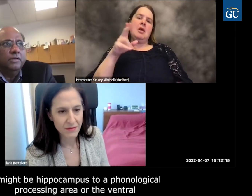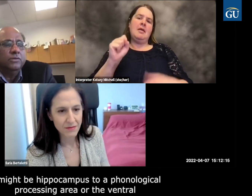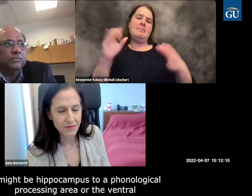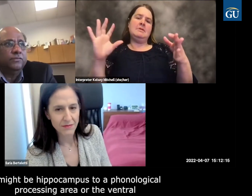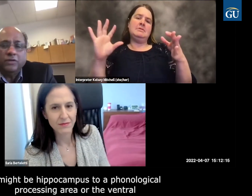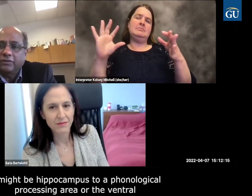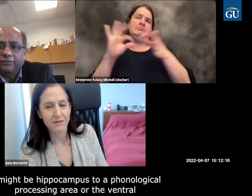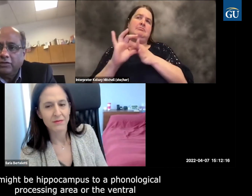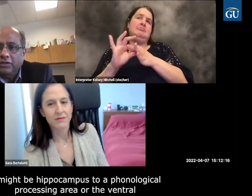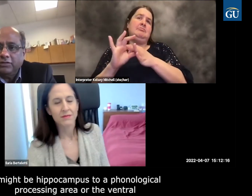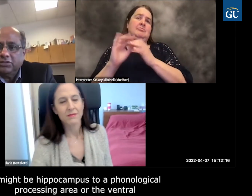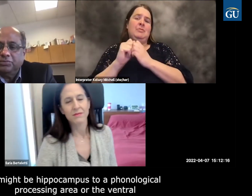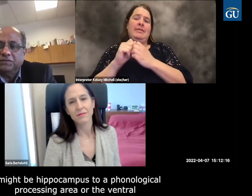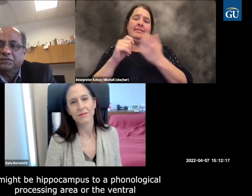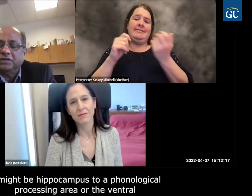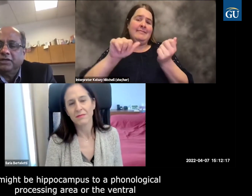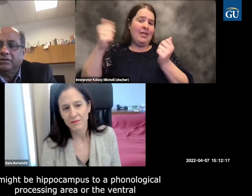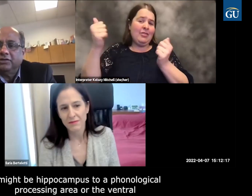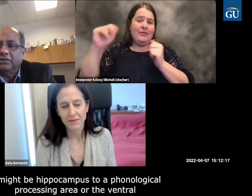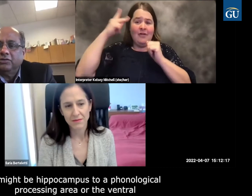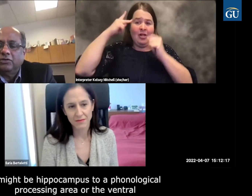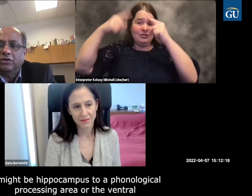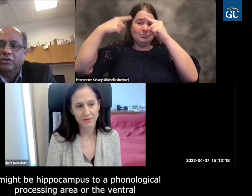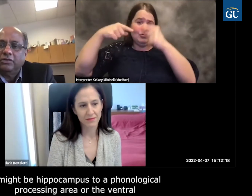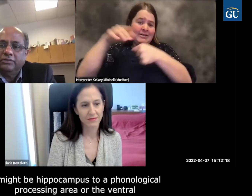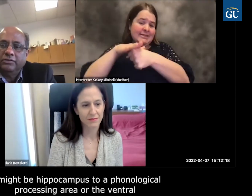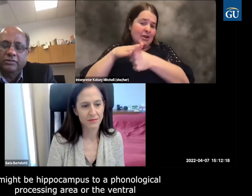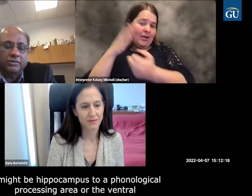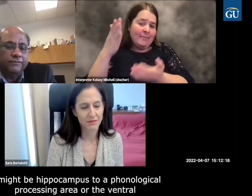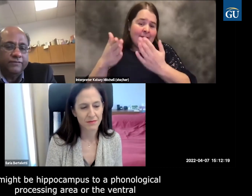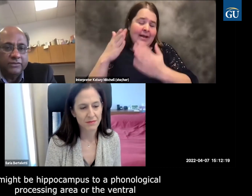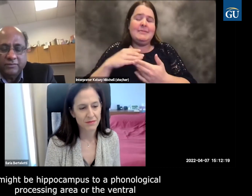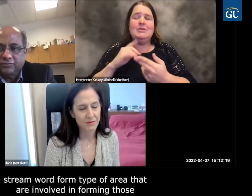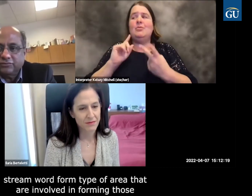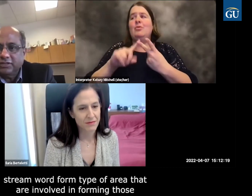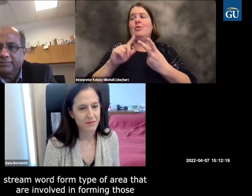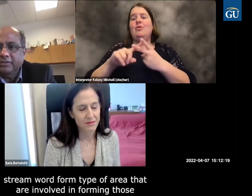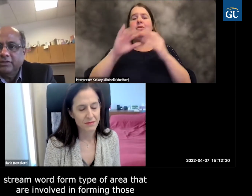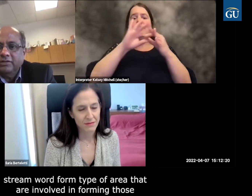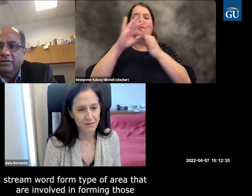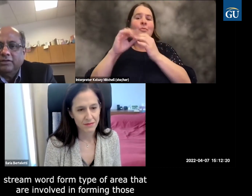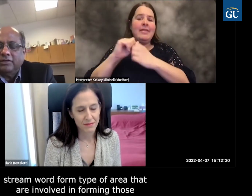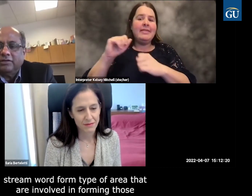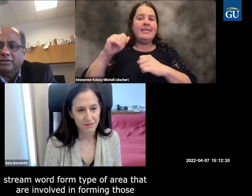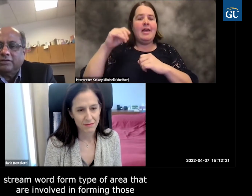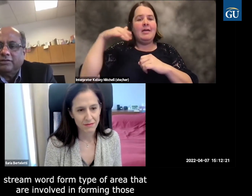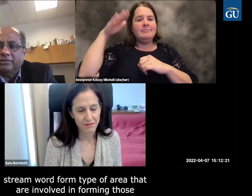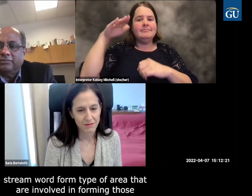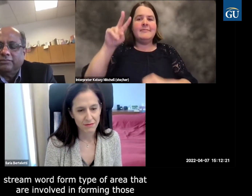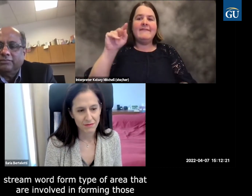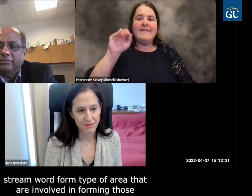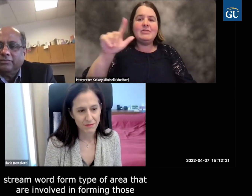you know a phonological processing area